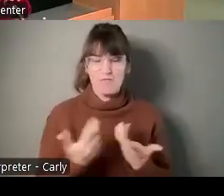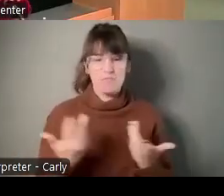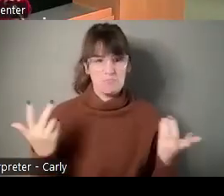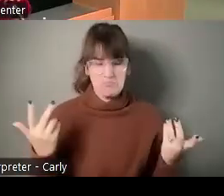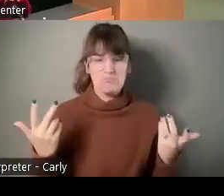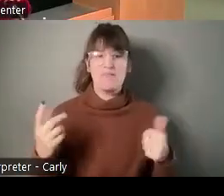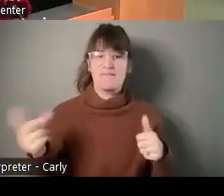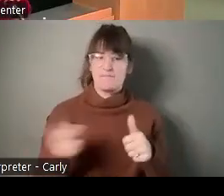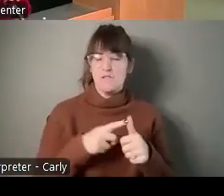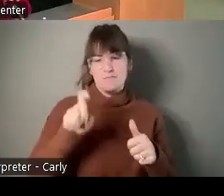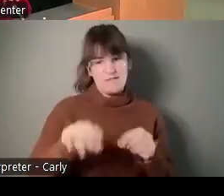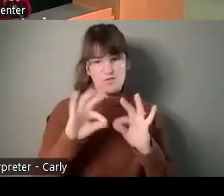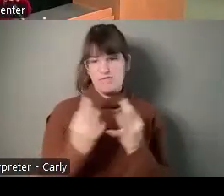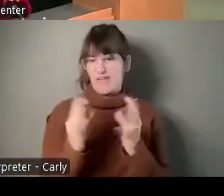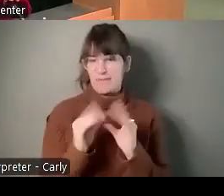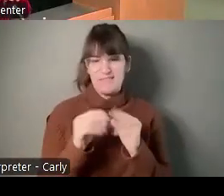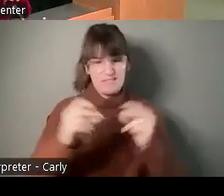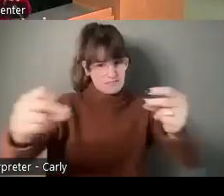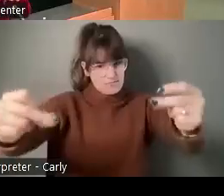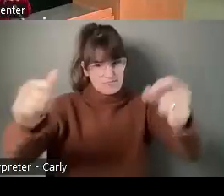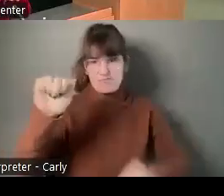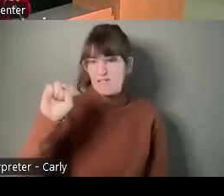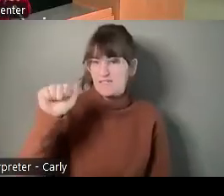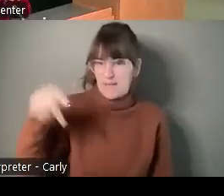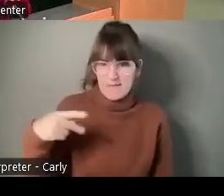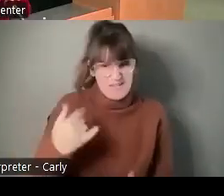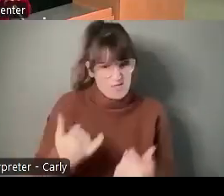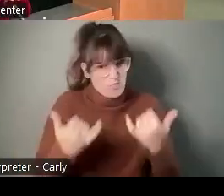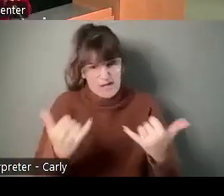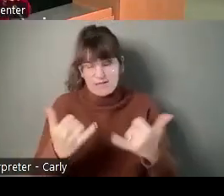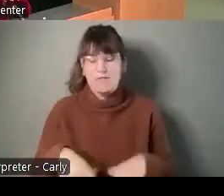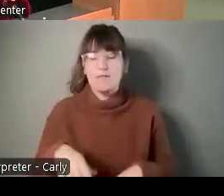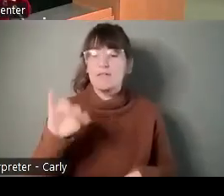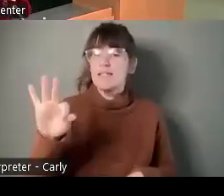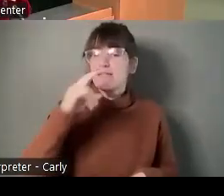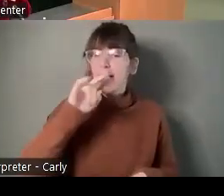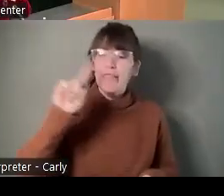do a family session right away. If you if you allow the kid to wander off into the emotional